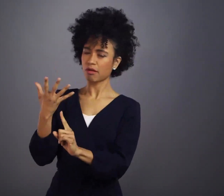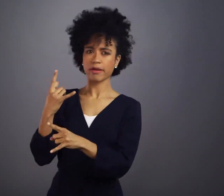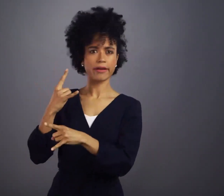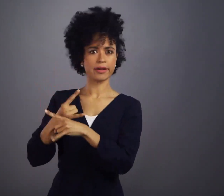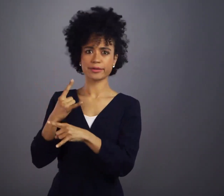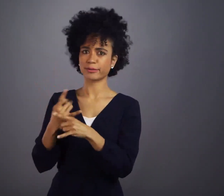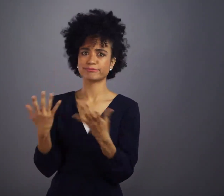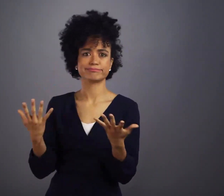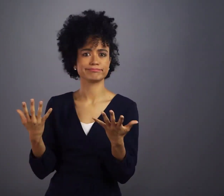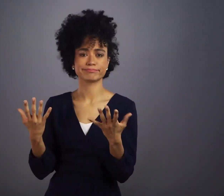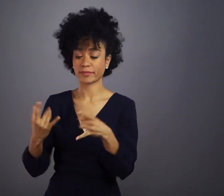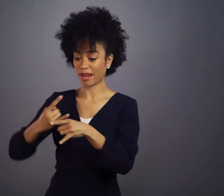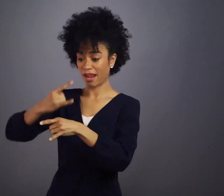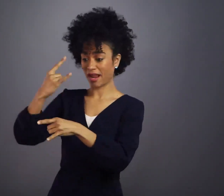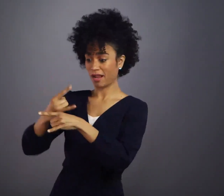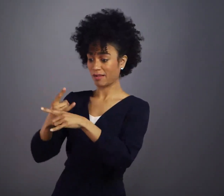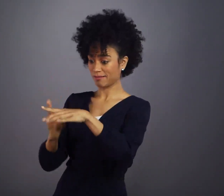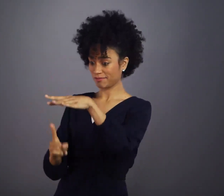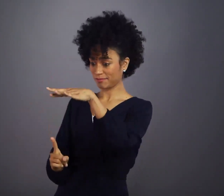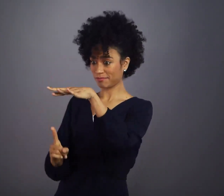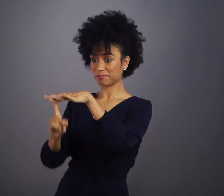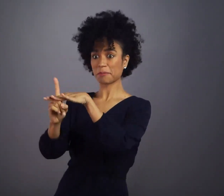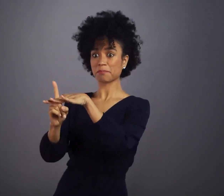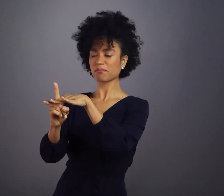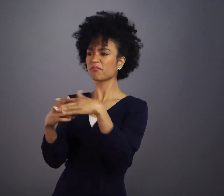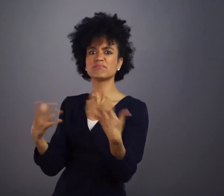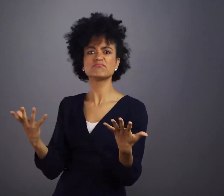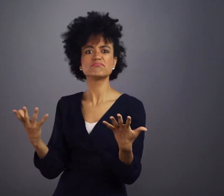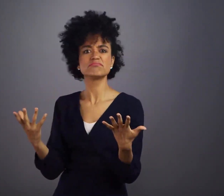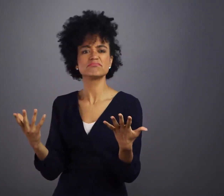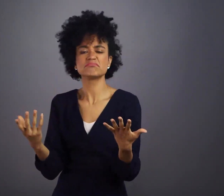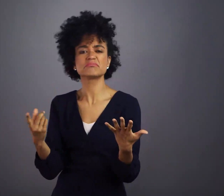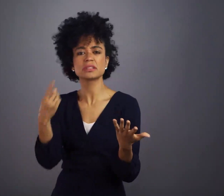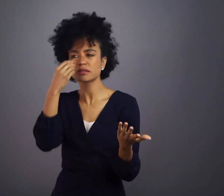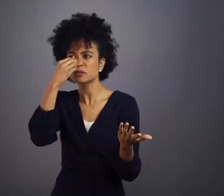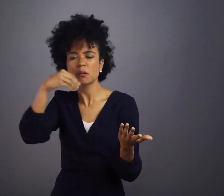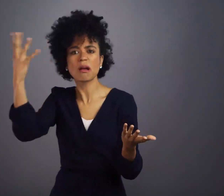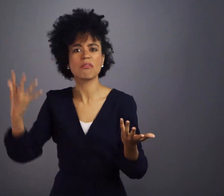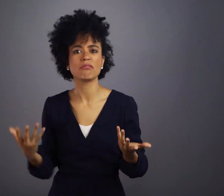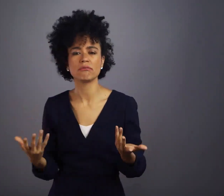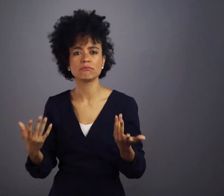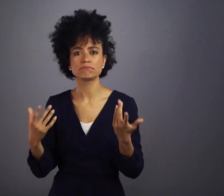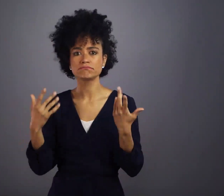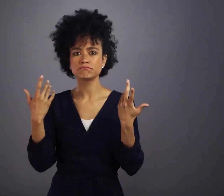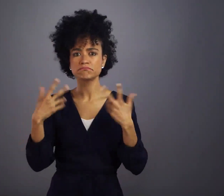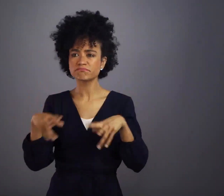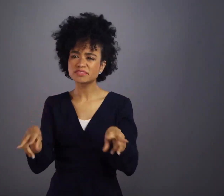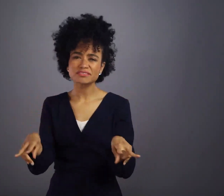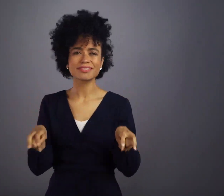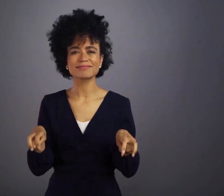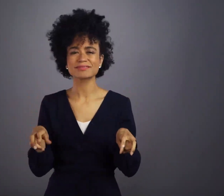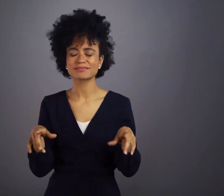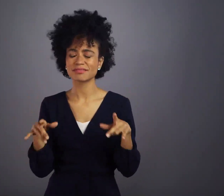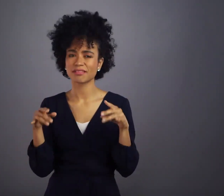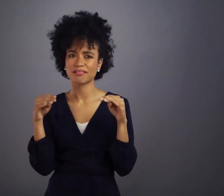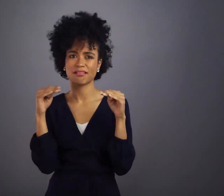He is often perfectly sensible and well balanced concerning everything except liquor, but in that respect